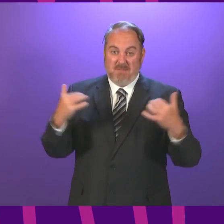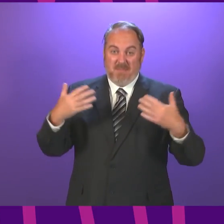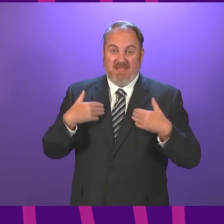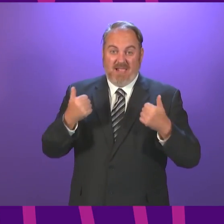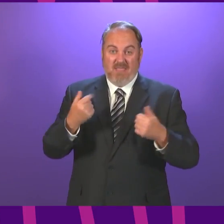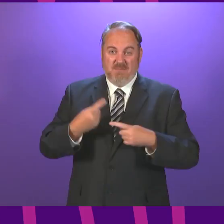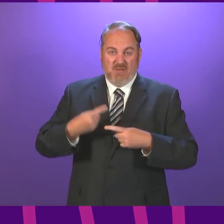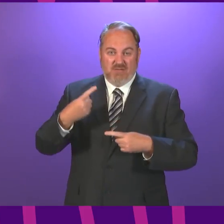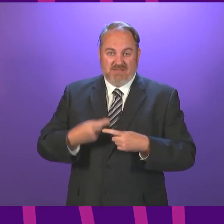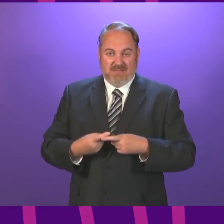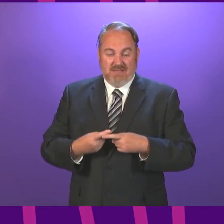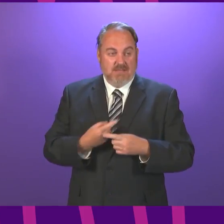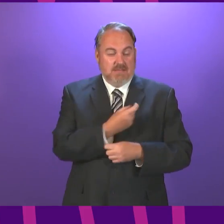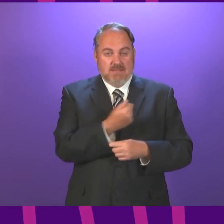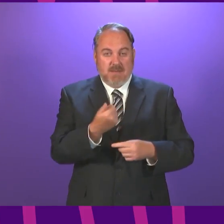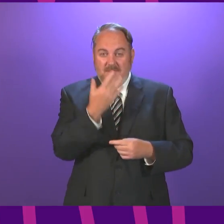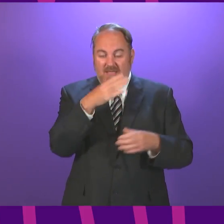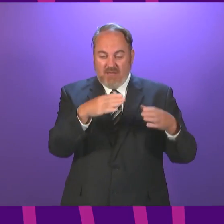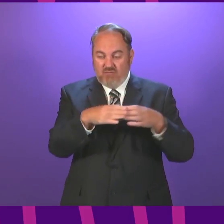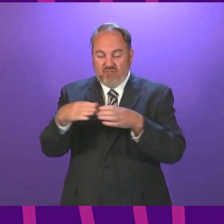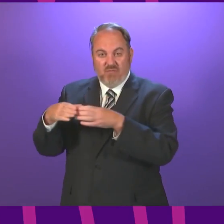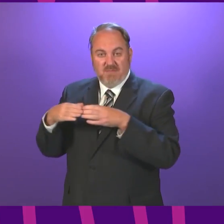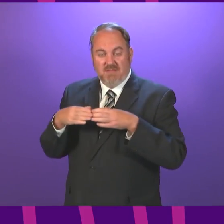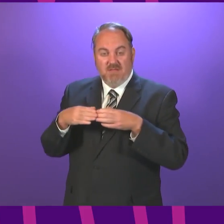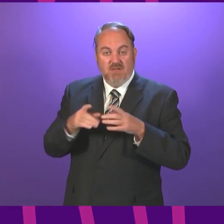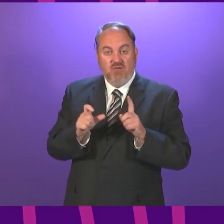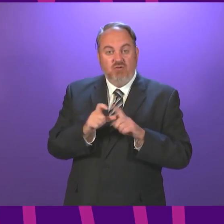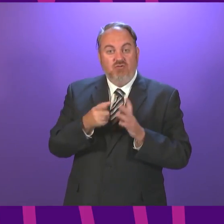were more likely to die from drugs than from Covid over the past year, even at the height